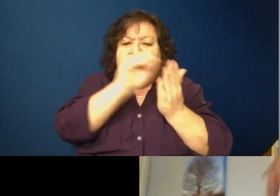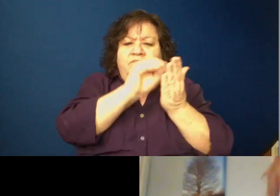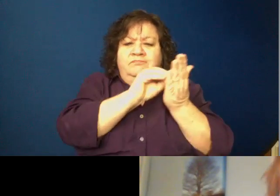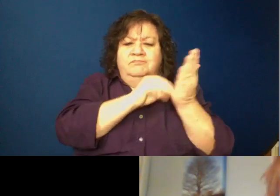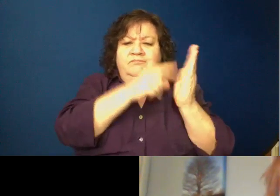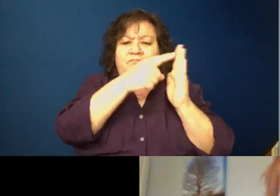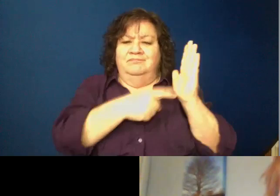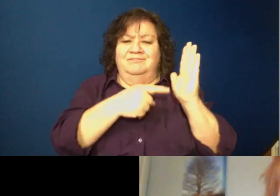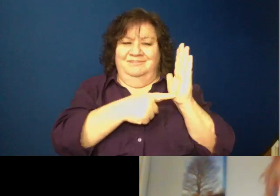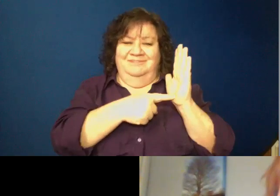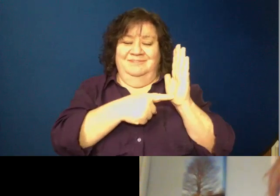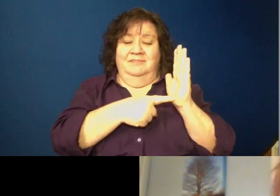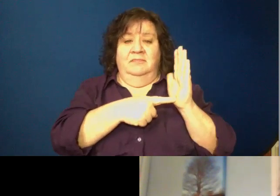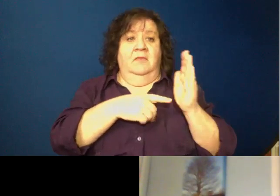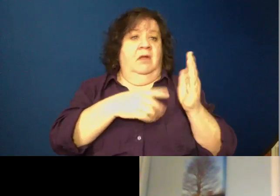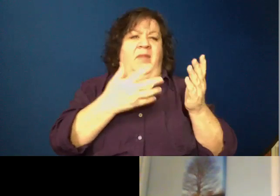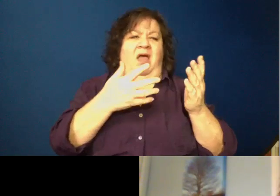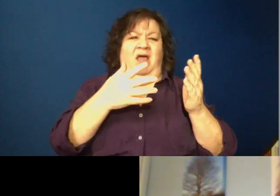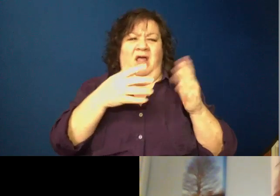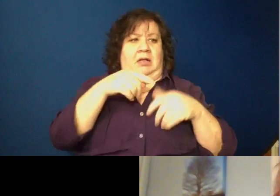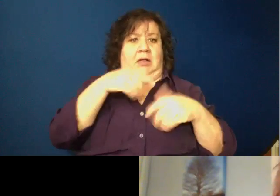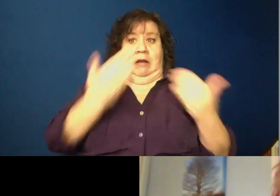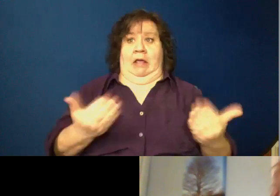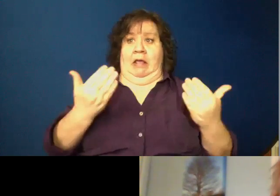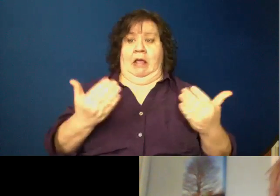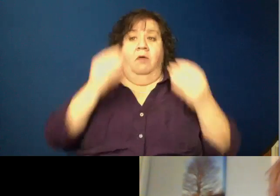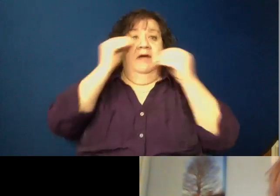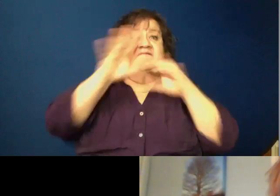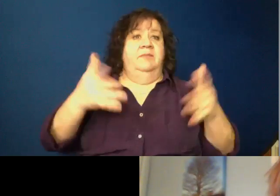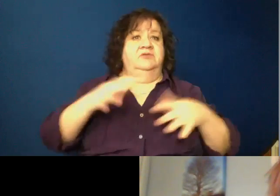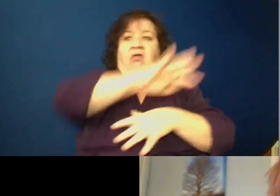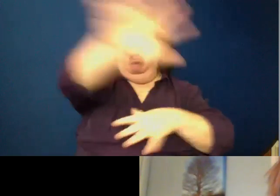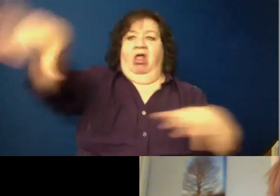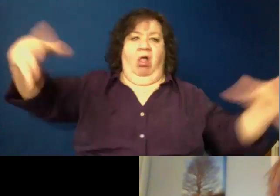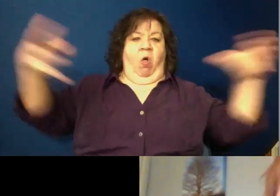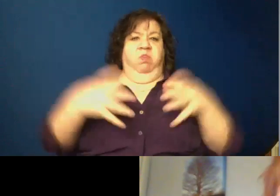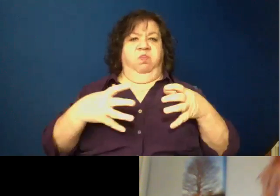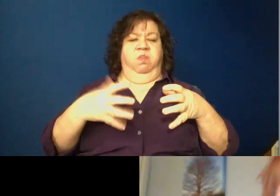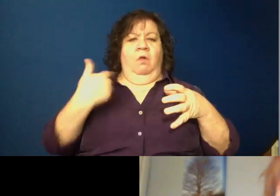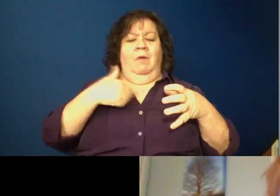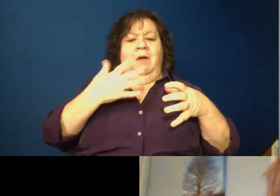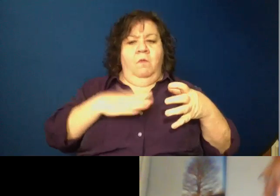would be gaps and then if there's information provided uh on online for example that this is